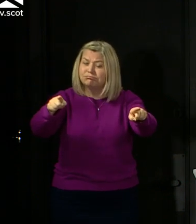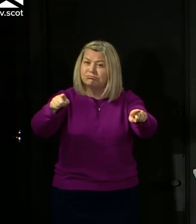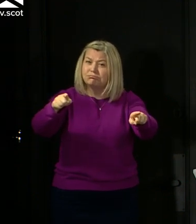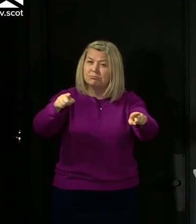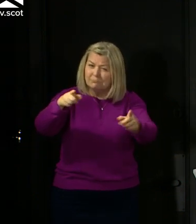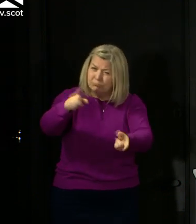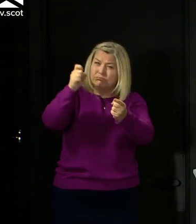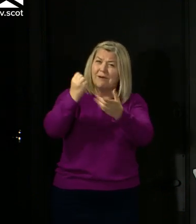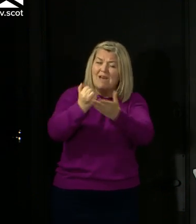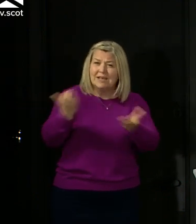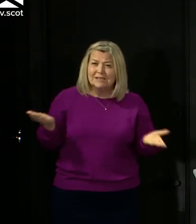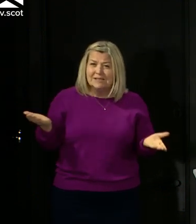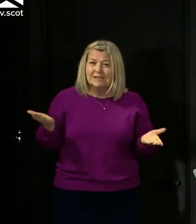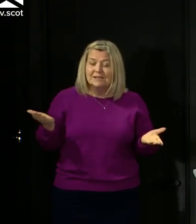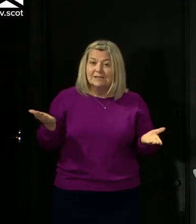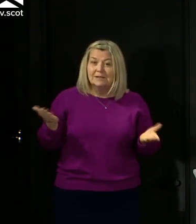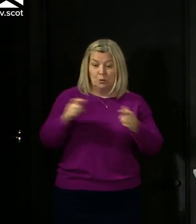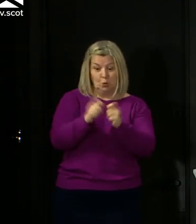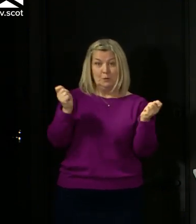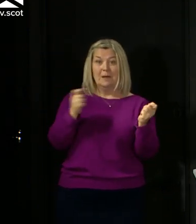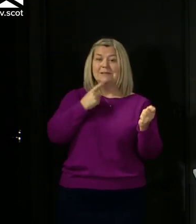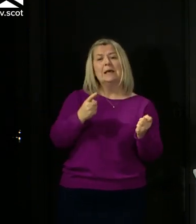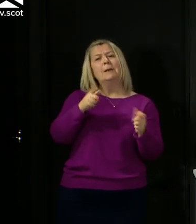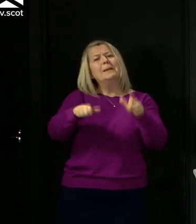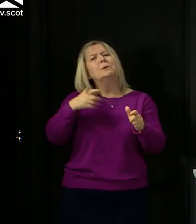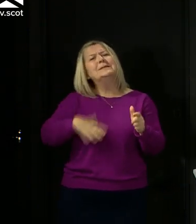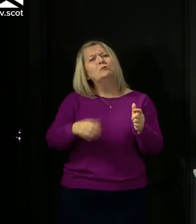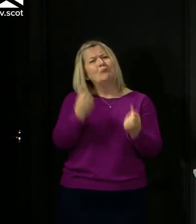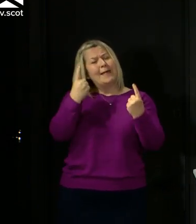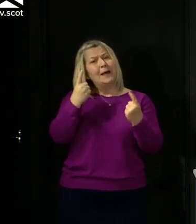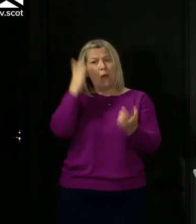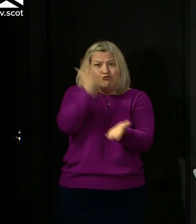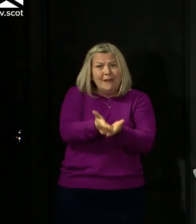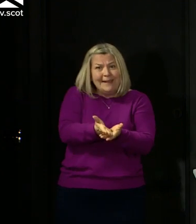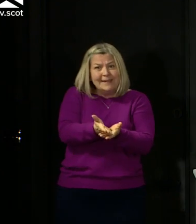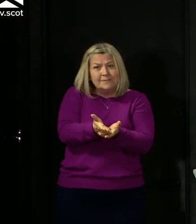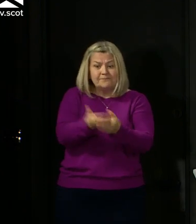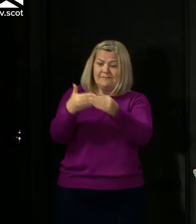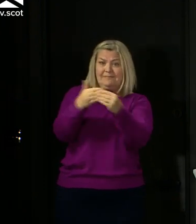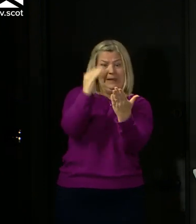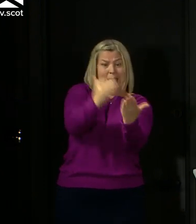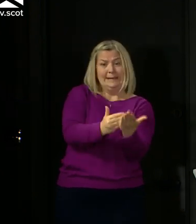In today's paper they say: 'People need to realise it's real. The guidelines that are set out need to be followed.